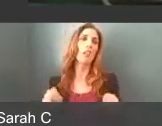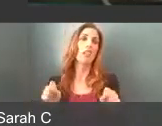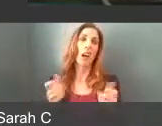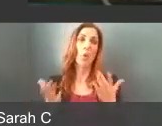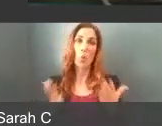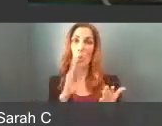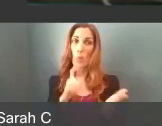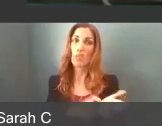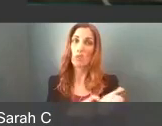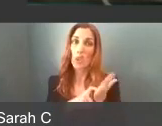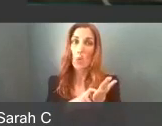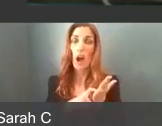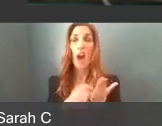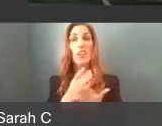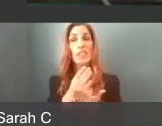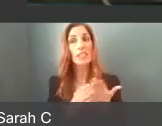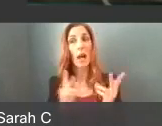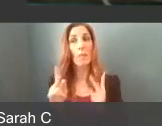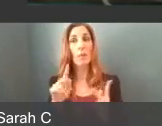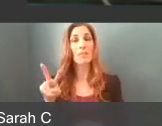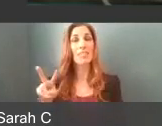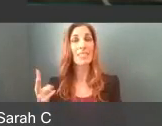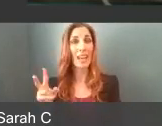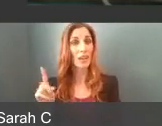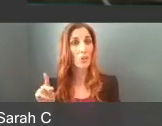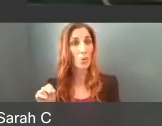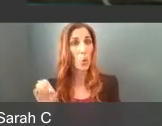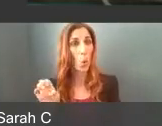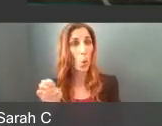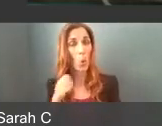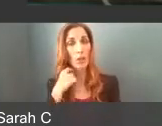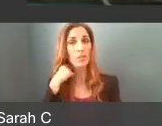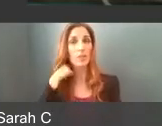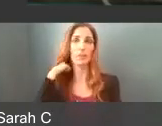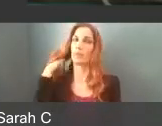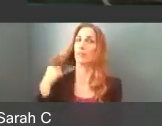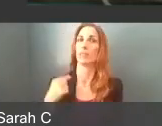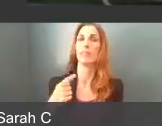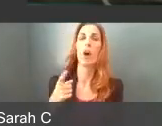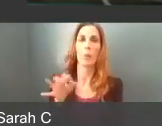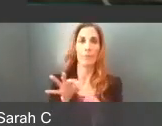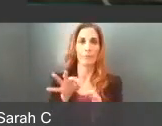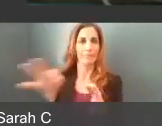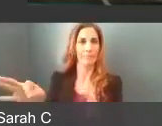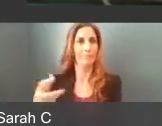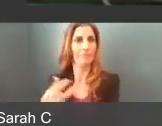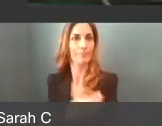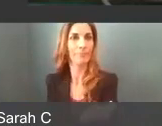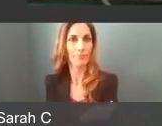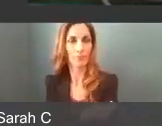some people's second doses are given a little later than what had been originally planned.